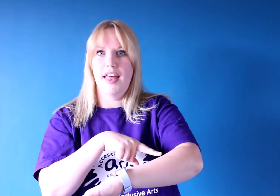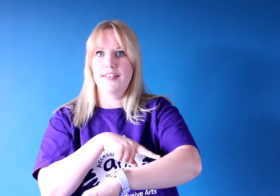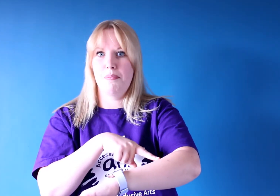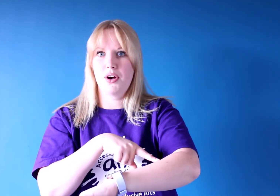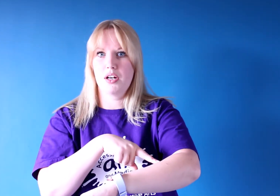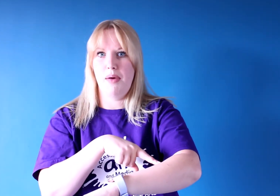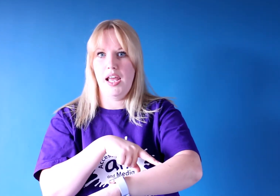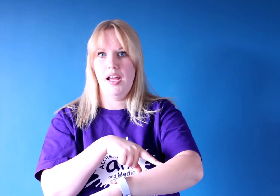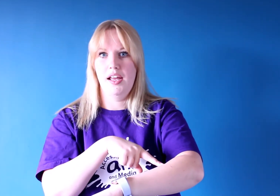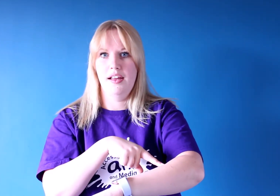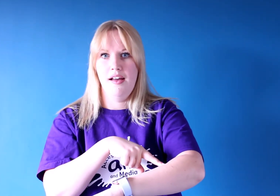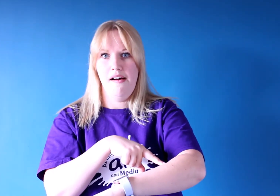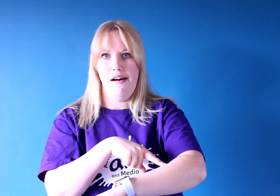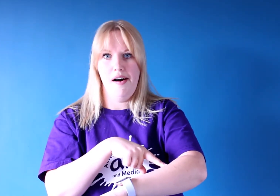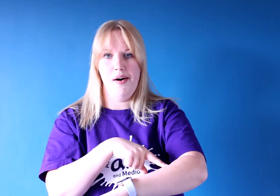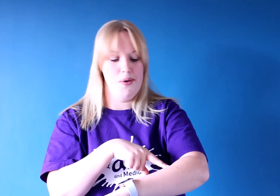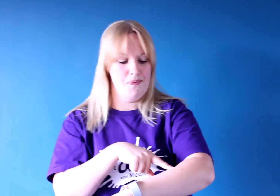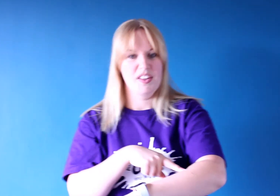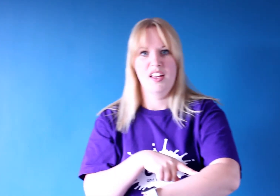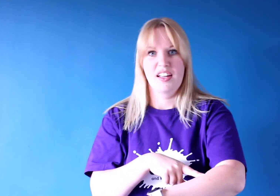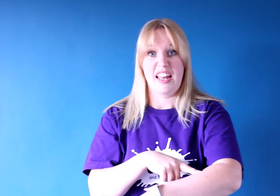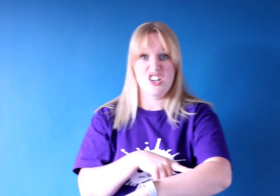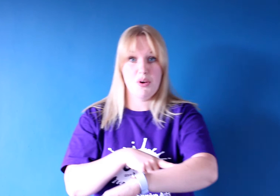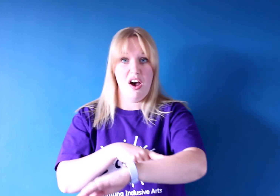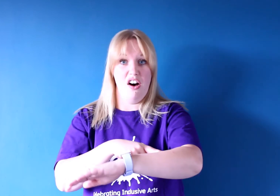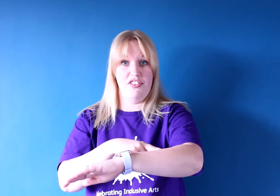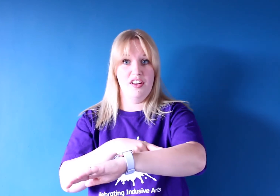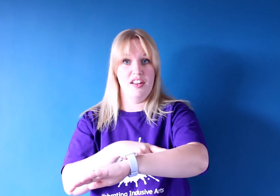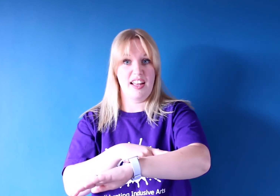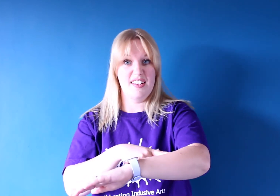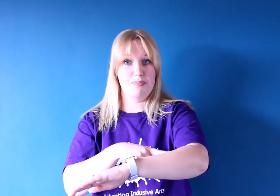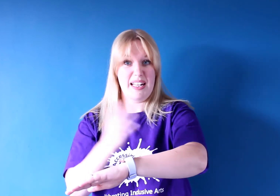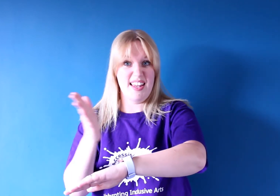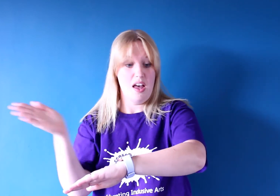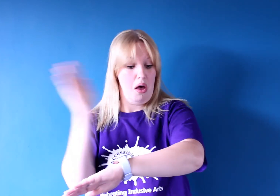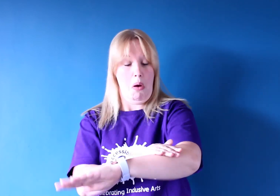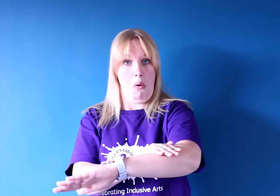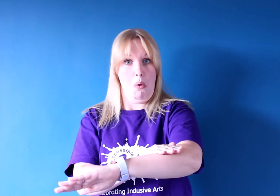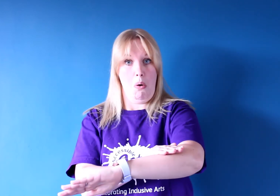There's a bug on me. Uh oh. Can you shoo it off? Can you splat it?